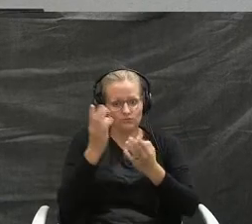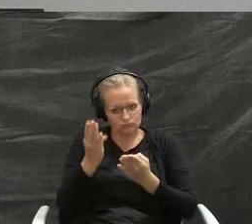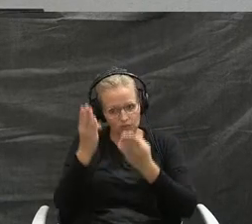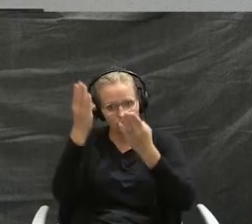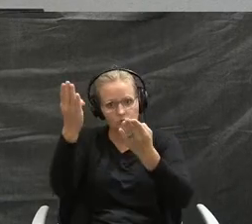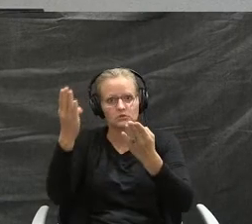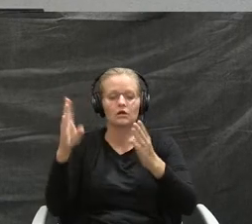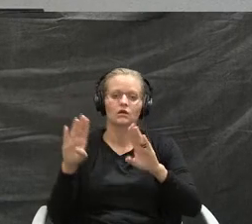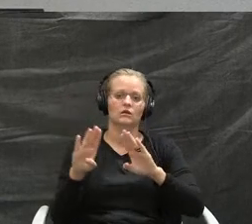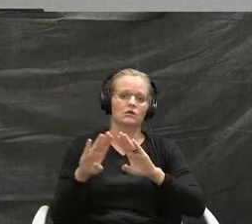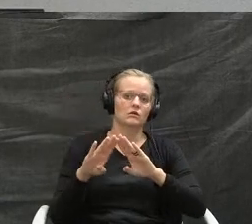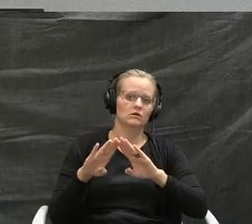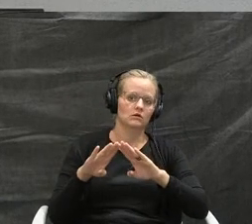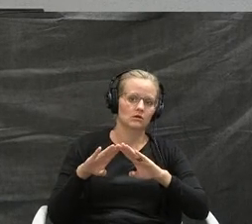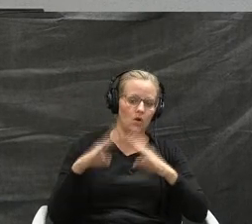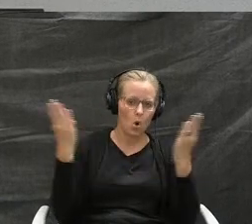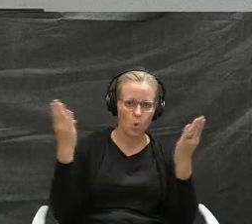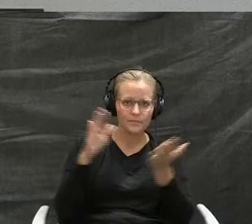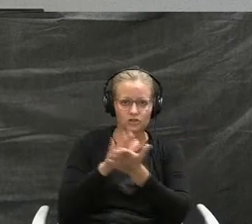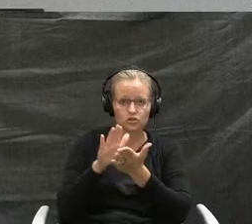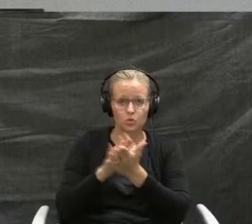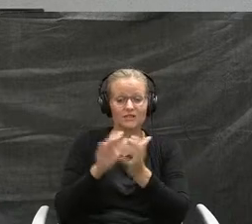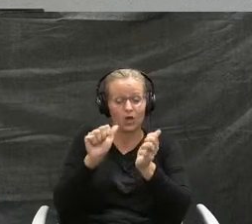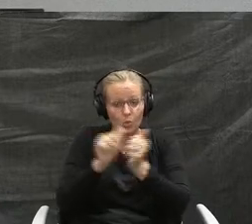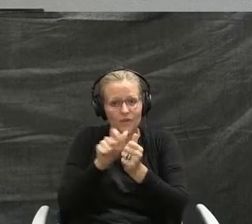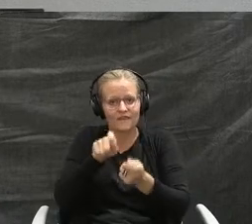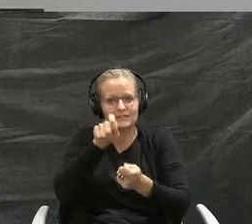The Governor, Ann. Minnesota Department of Education support